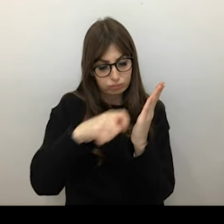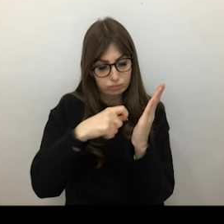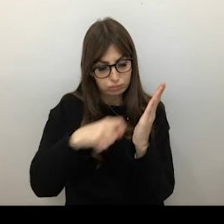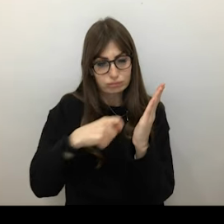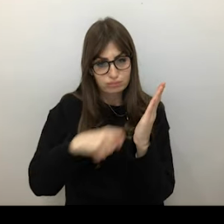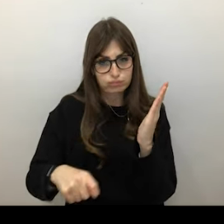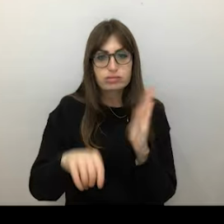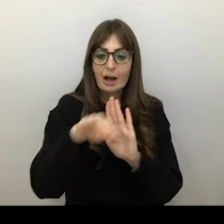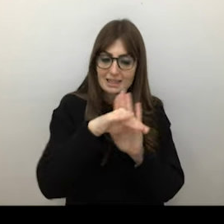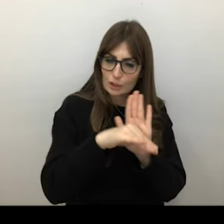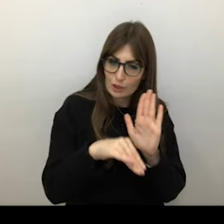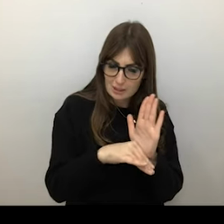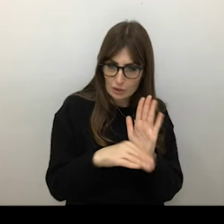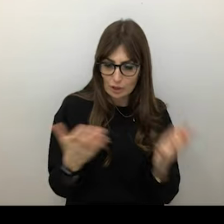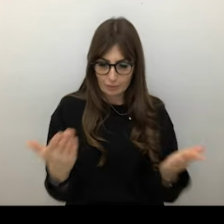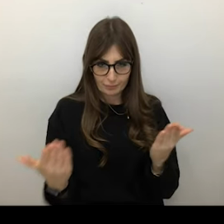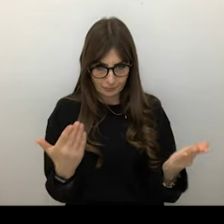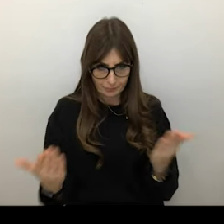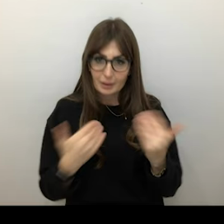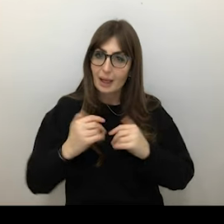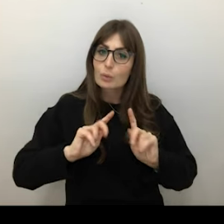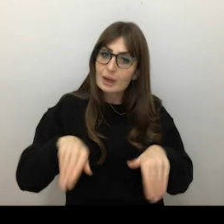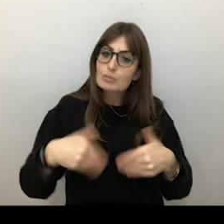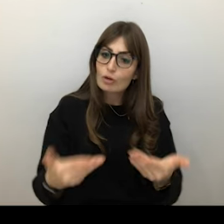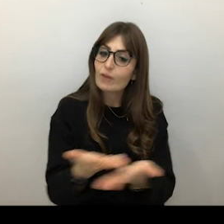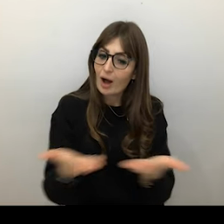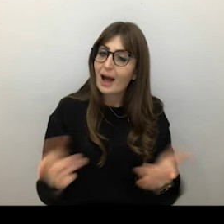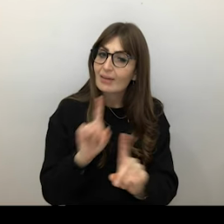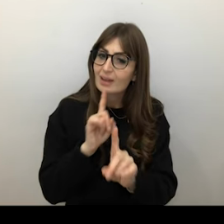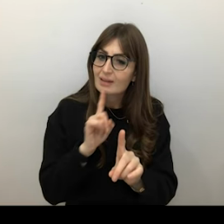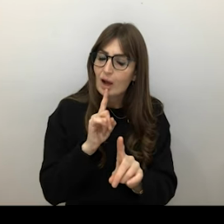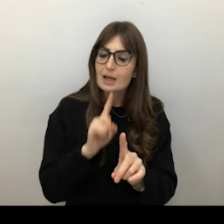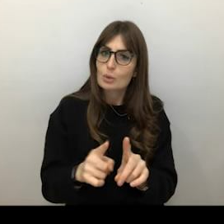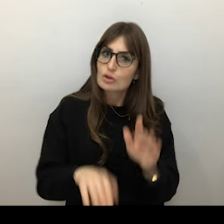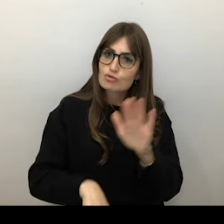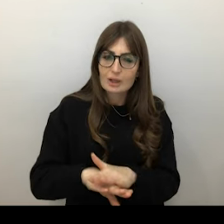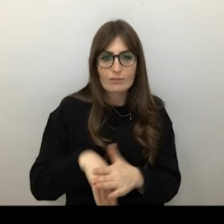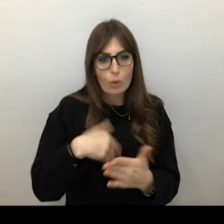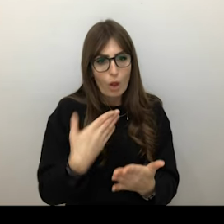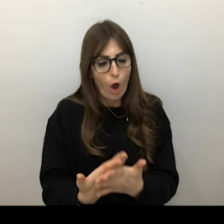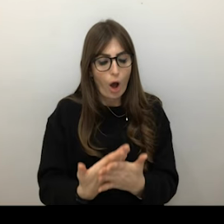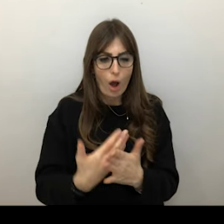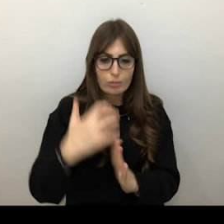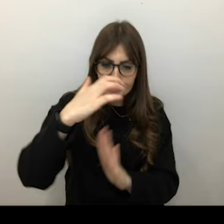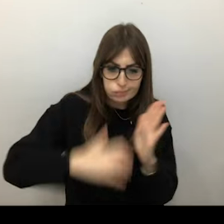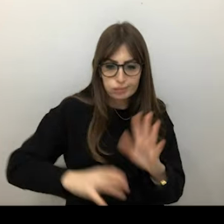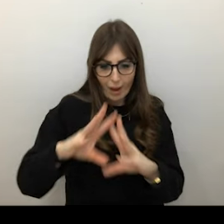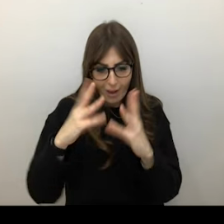the three criteria, and we provide the advisors with really detailed scoring guides with prompts under each criterion.